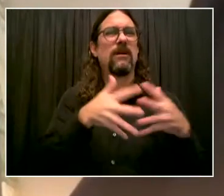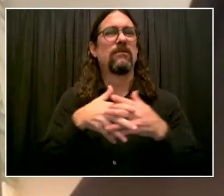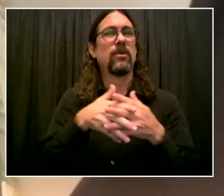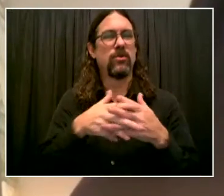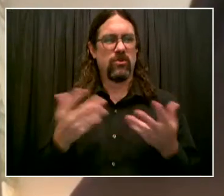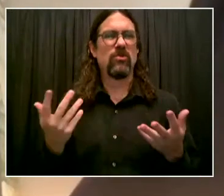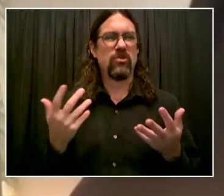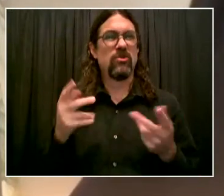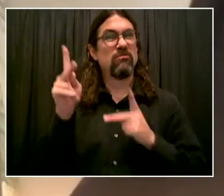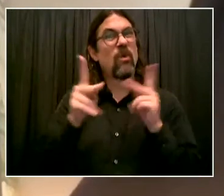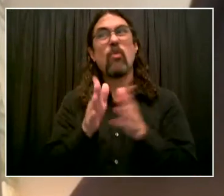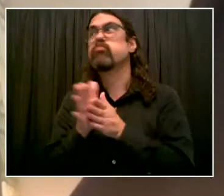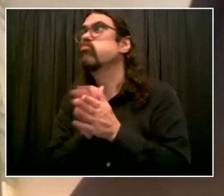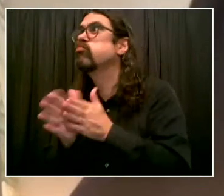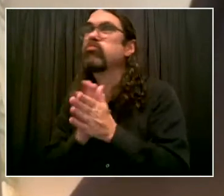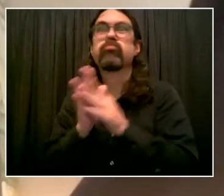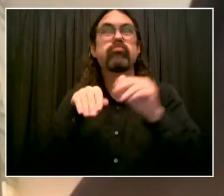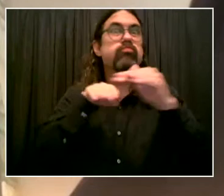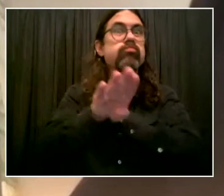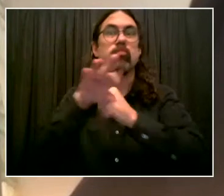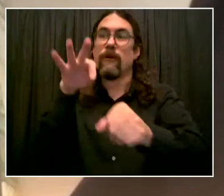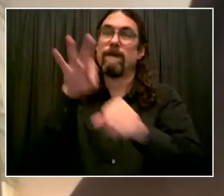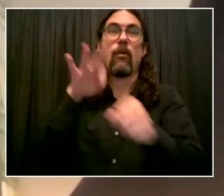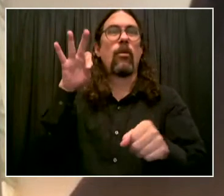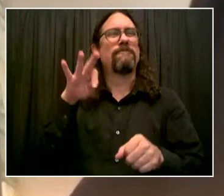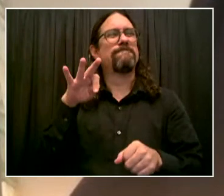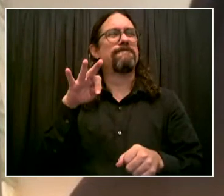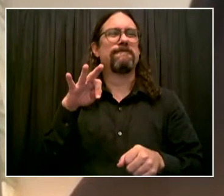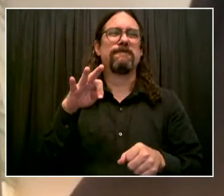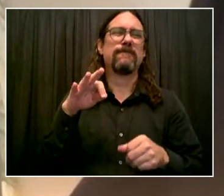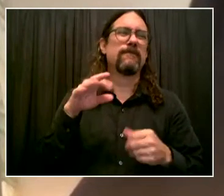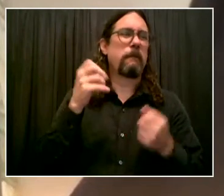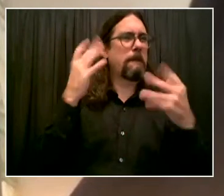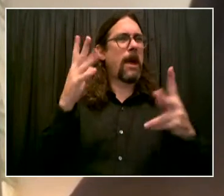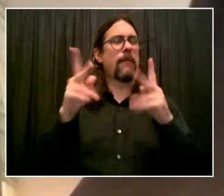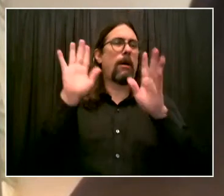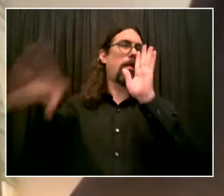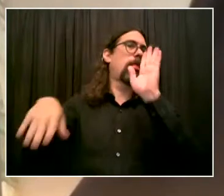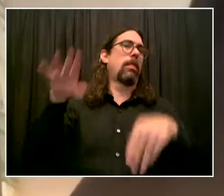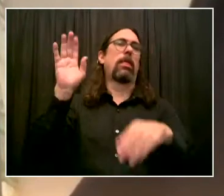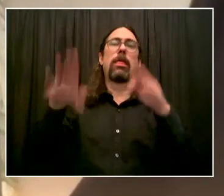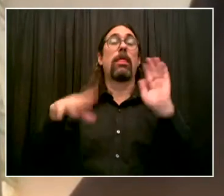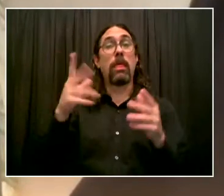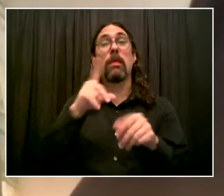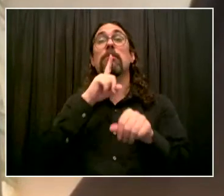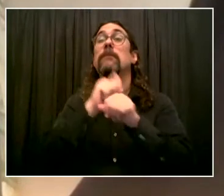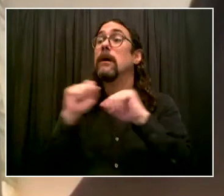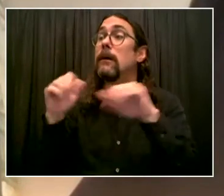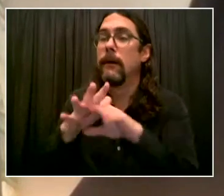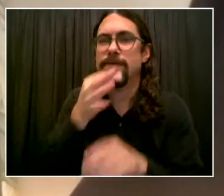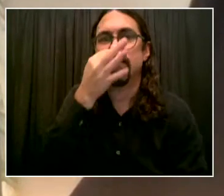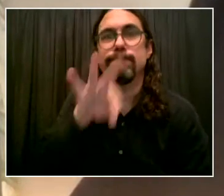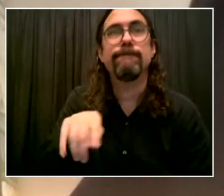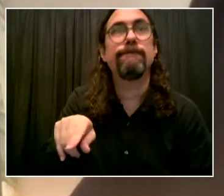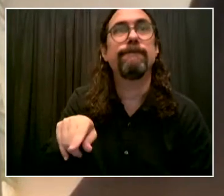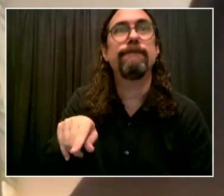IS THE RESULT WHEN WE DON'T.